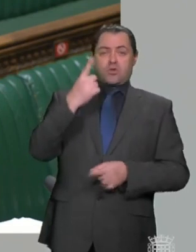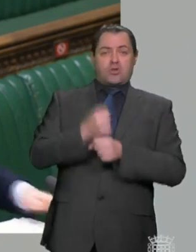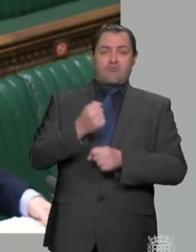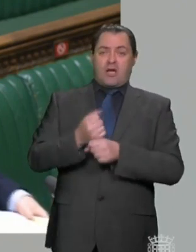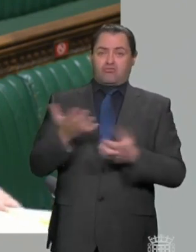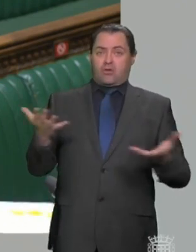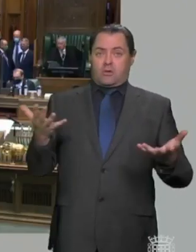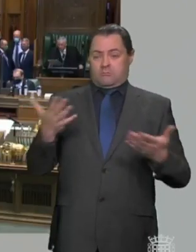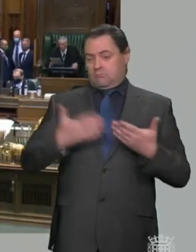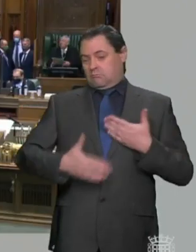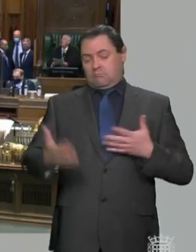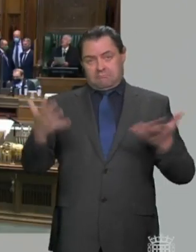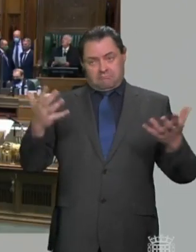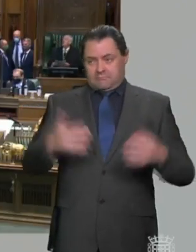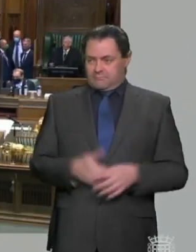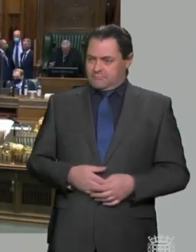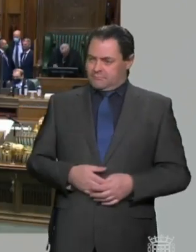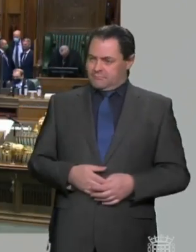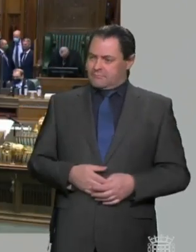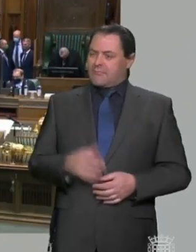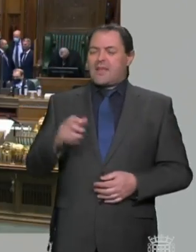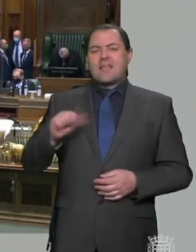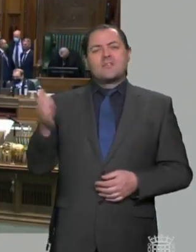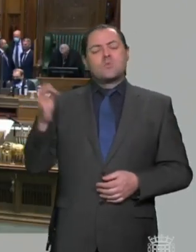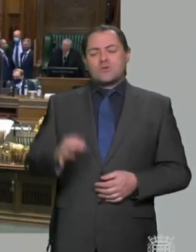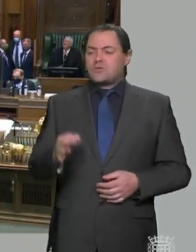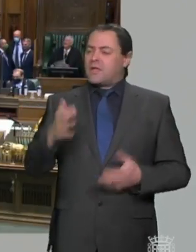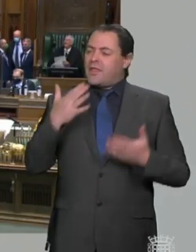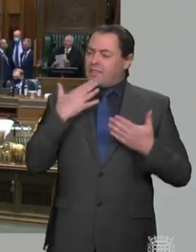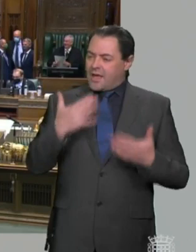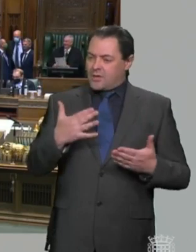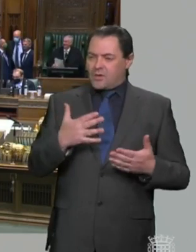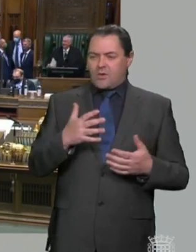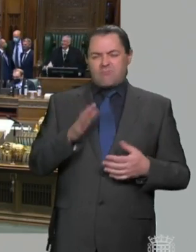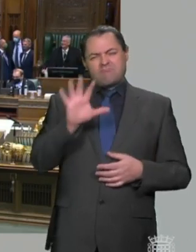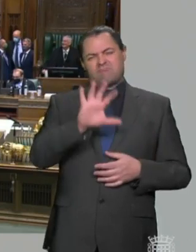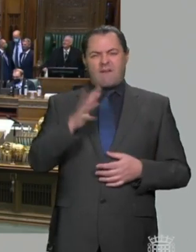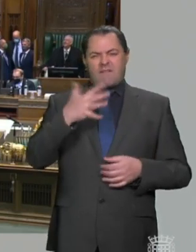Alicia Kearns (Rutland and Melton) (Con) For almost 500 years the Royal Navy has